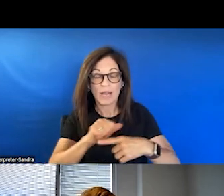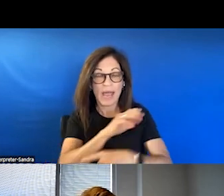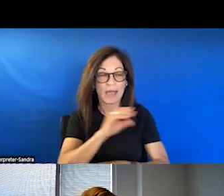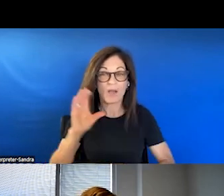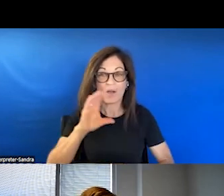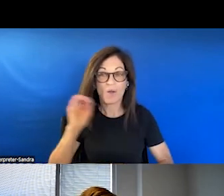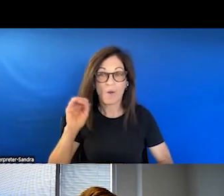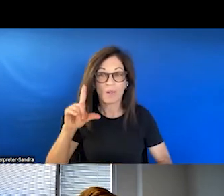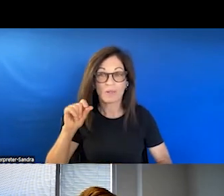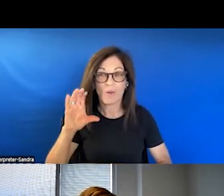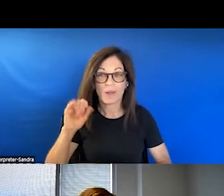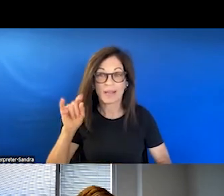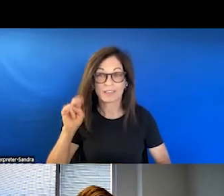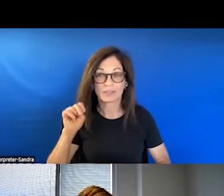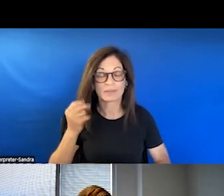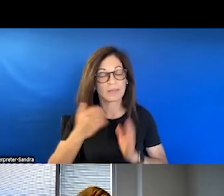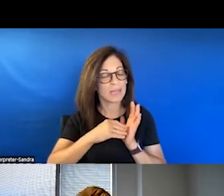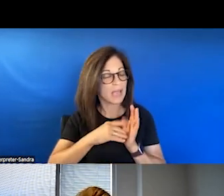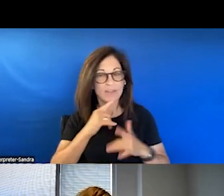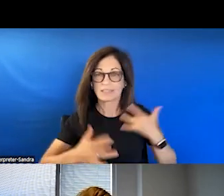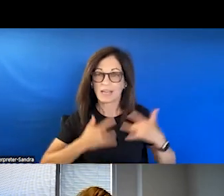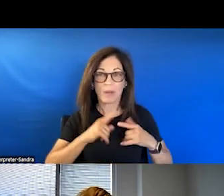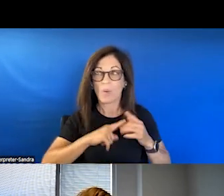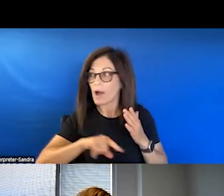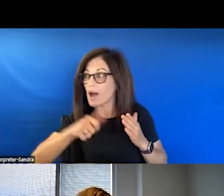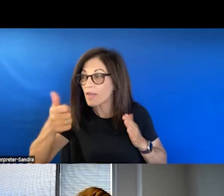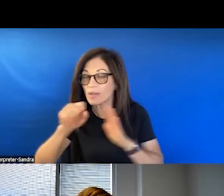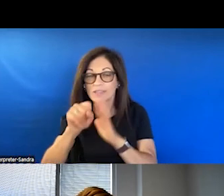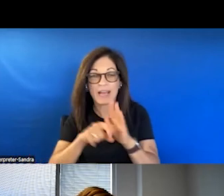SO AGAIN, THIS REALLY, EXCITED WHAT THE OTHER STATES ARE DOING. THE OTHER THING WE ARE TRYING